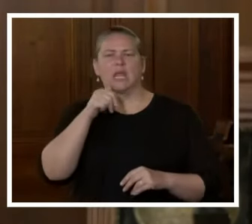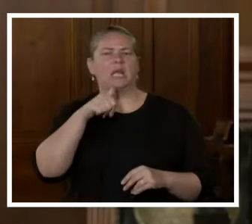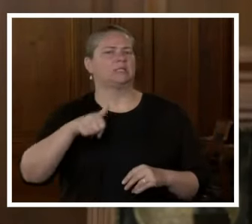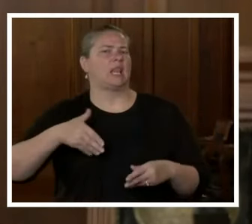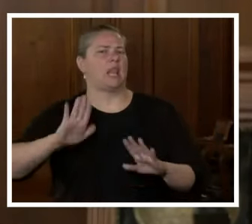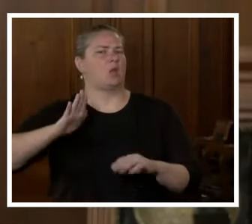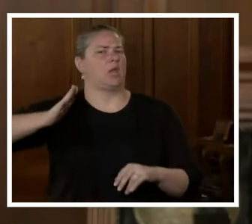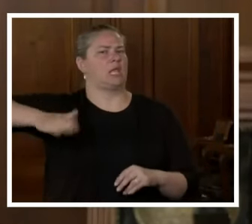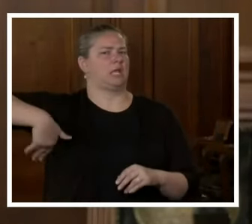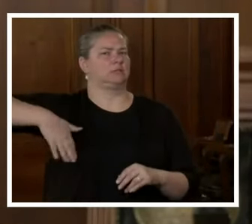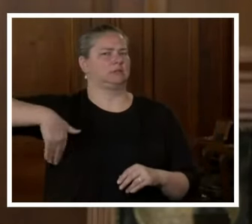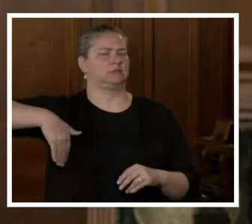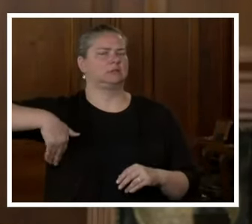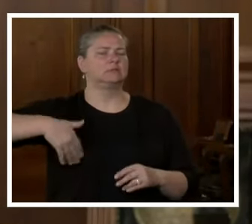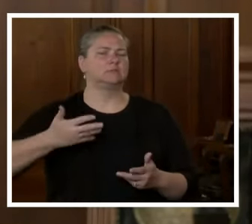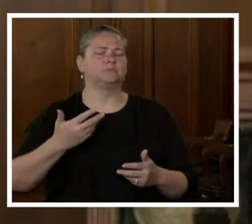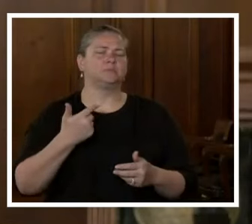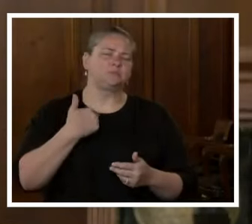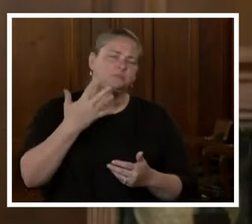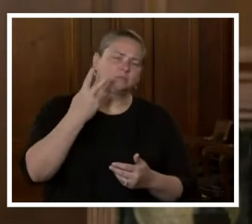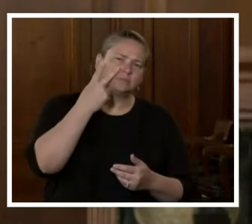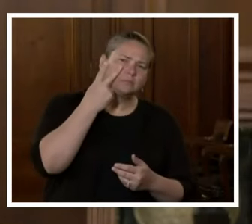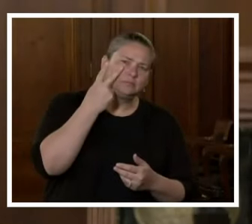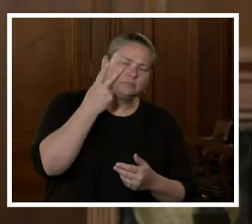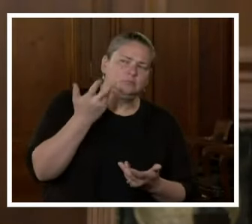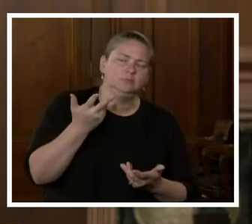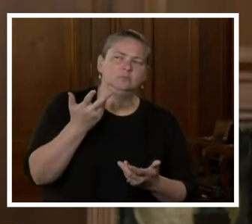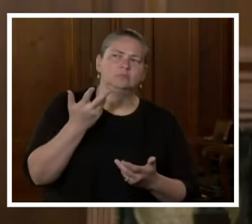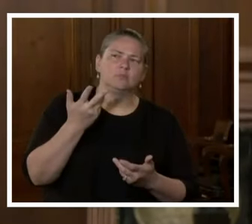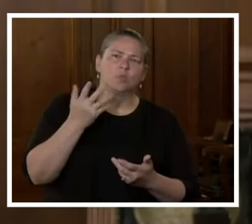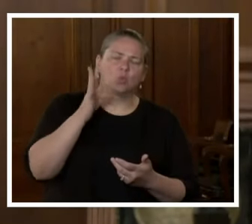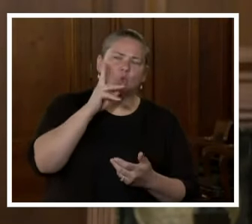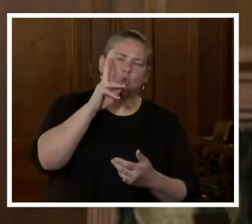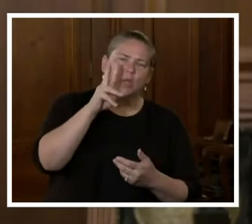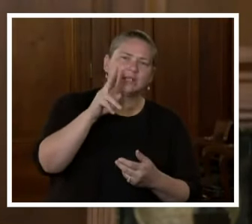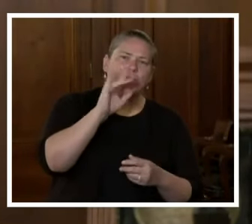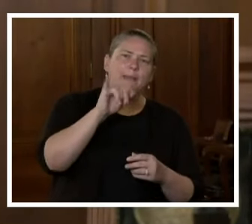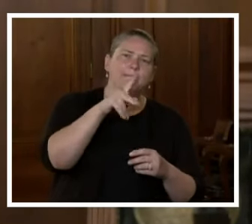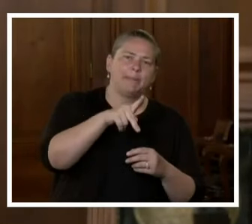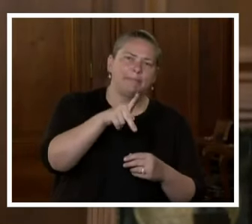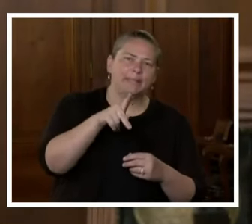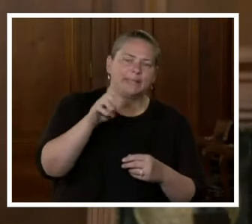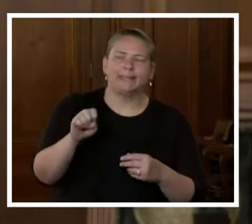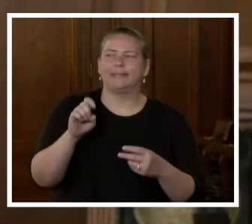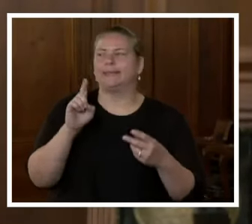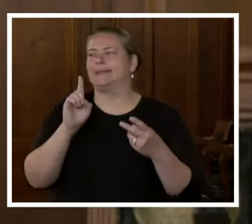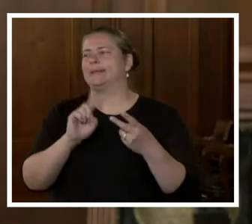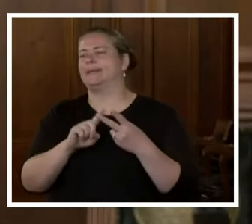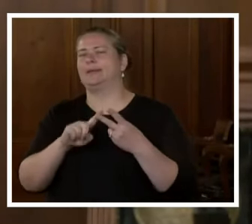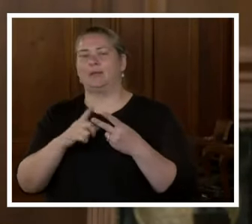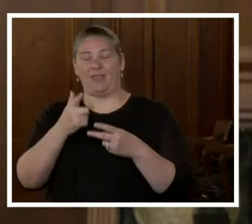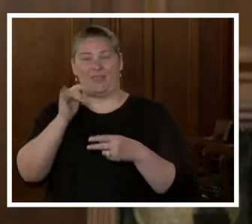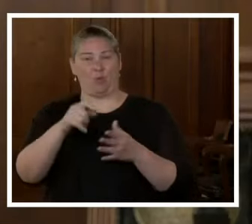BELIEVE THOSE WILL BE EMBRACED BY FOLKS -- LISTEN, THERE ARE A LOT OF EMOTIONS RIGHT NOW.